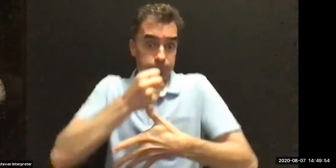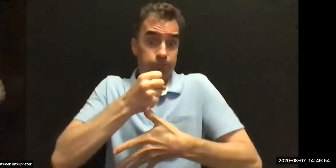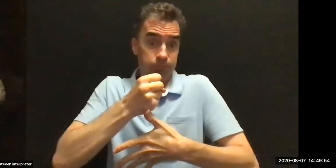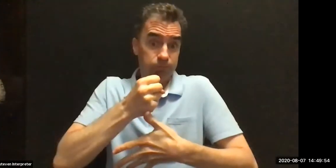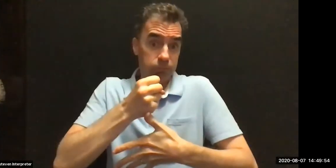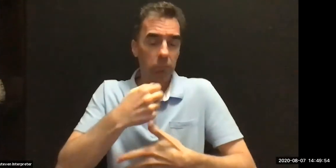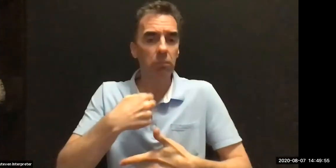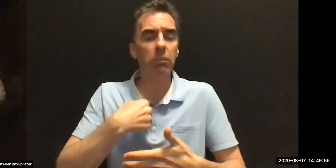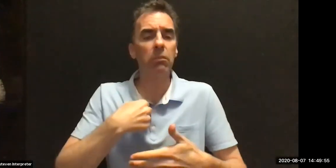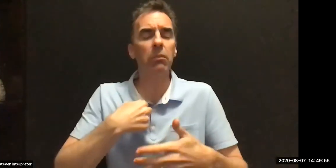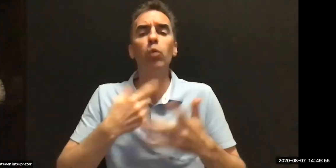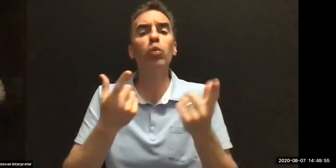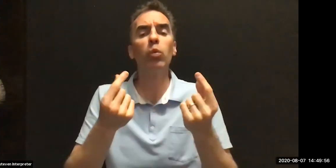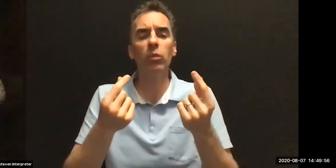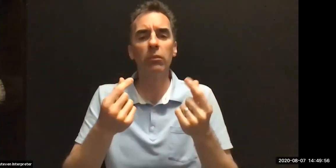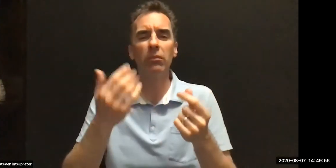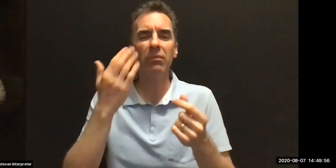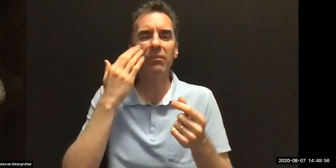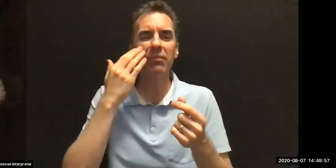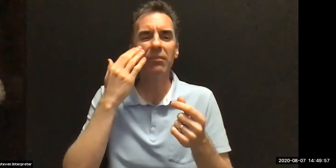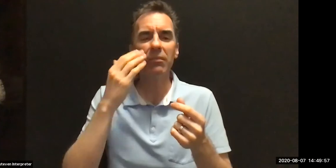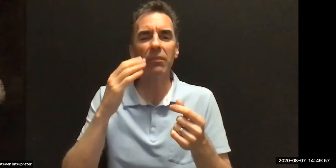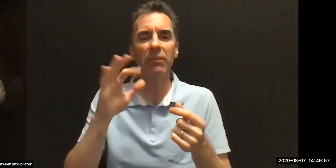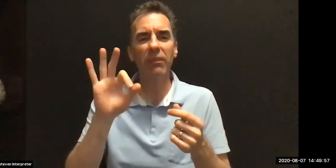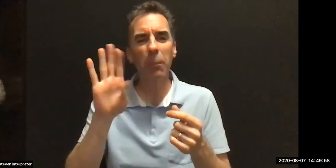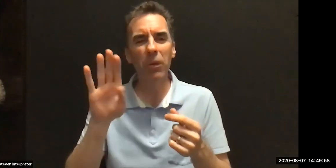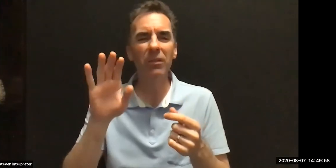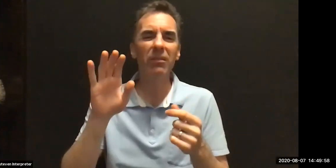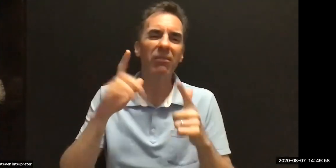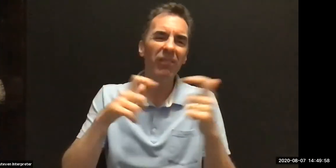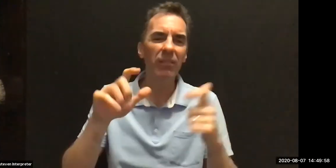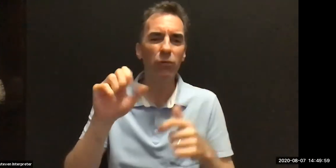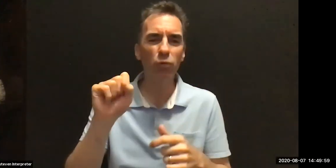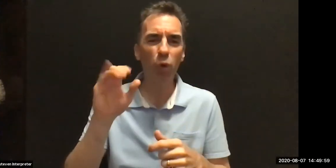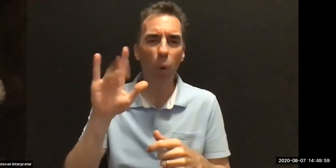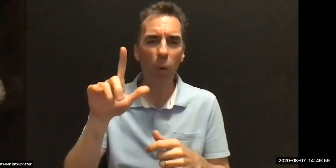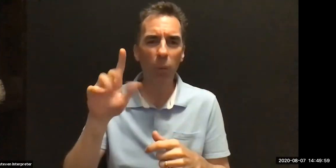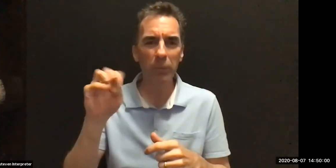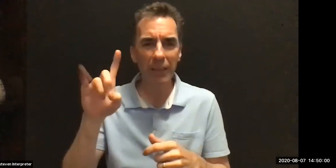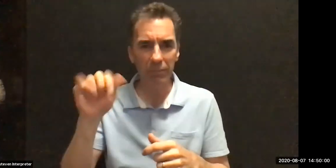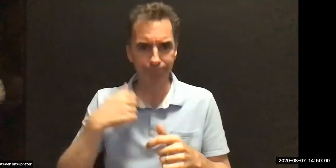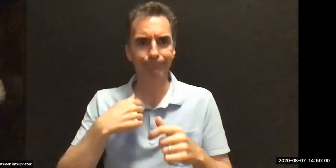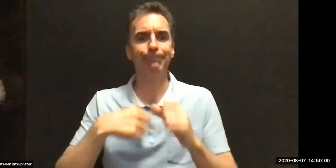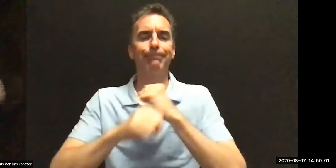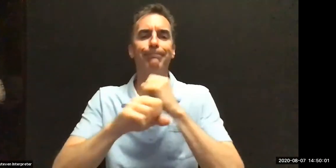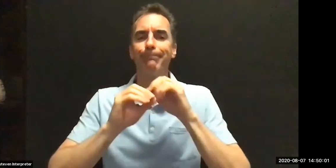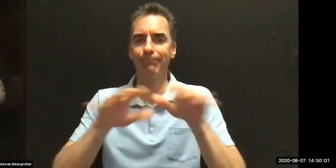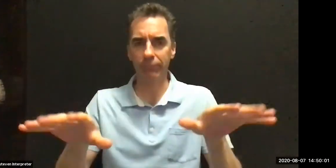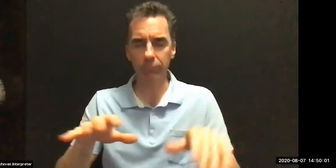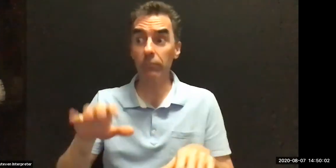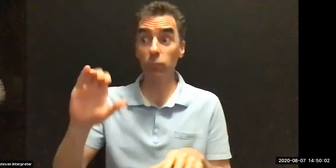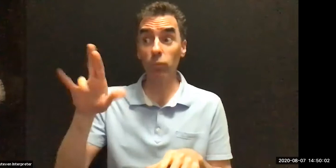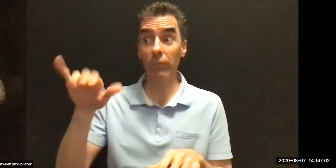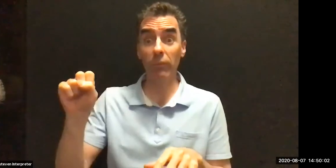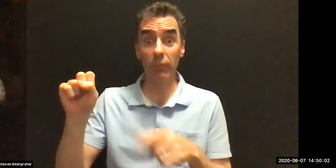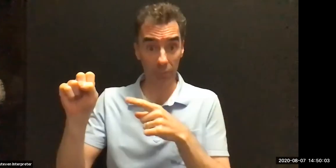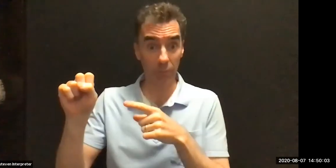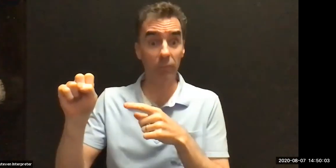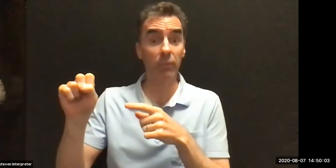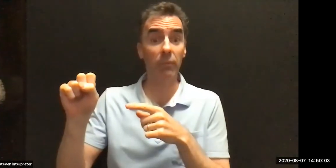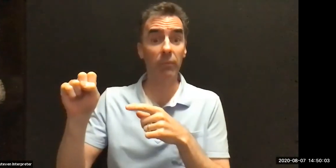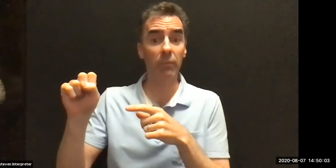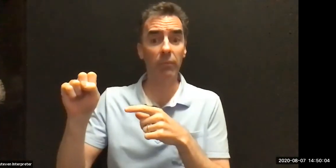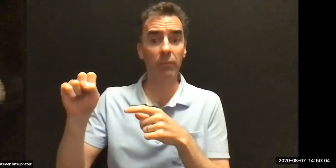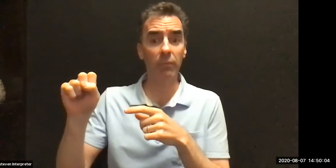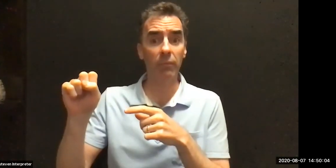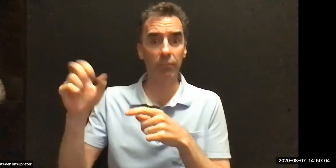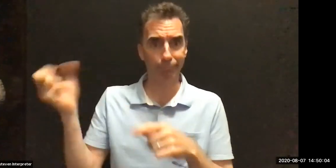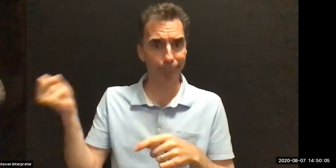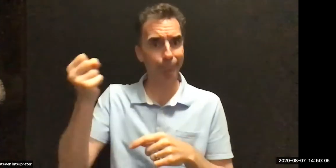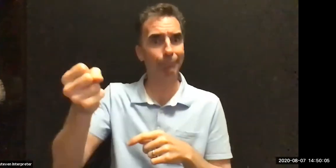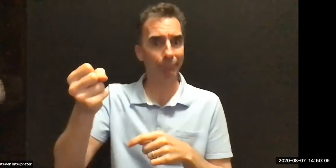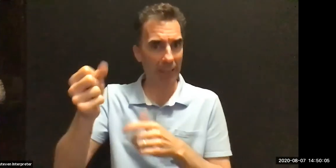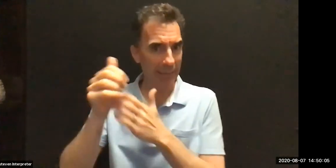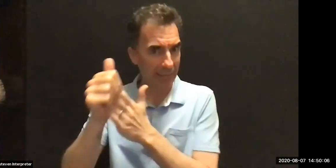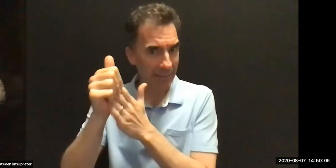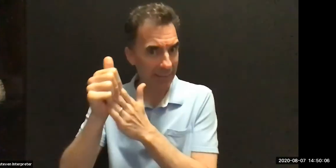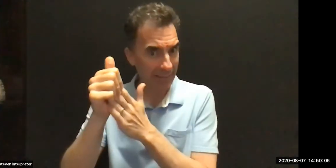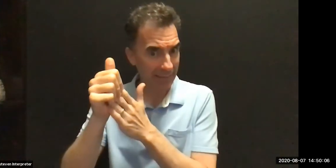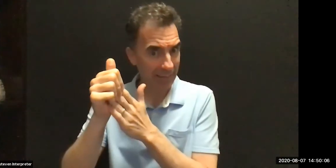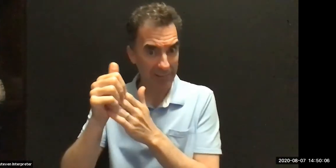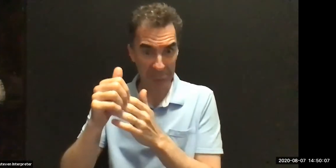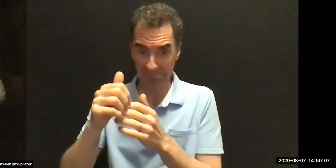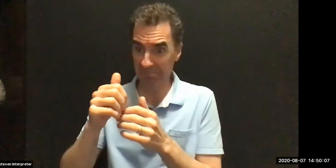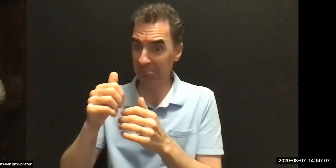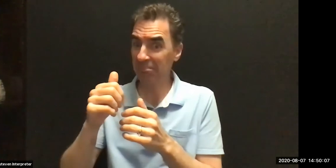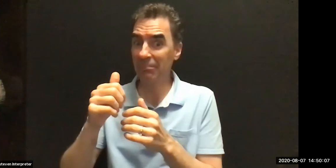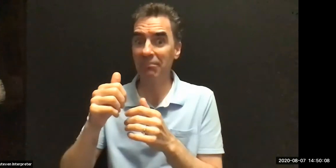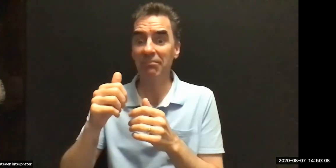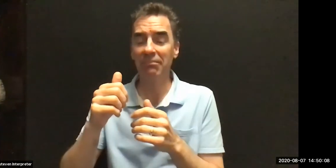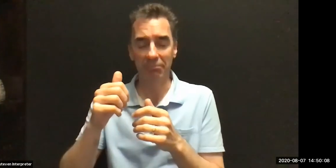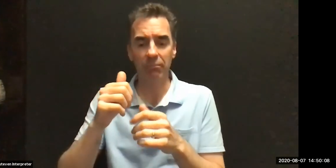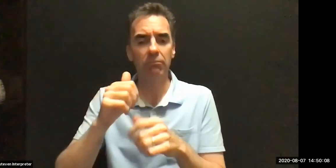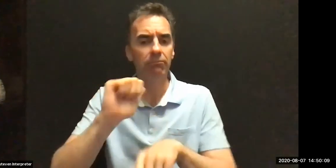Channelle Charest: And my executive assistant Chris actually got switched over to leading our intake and dispatch team. So he became a leader, really, really quickly in a short amount of time. We built a custom software solution through Salesforce.